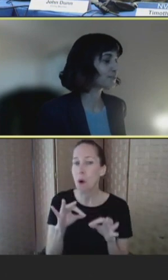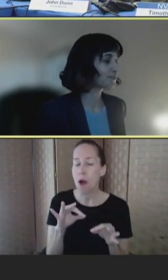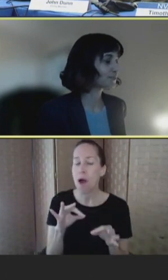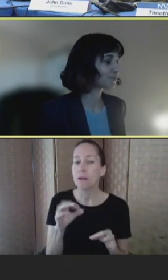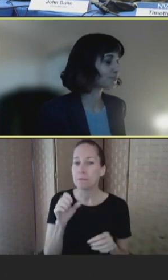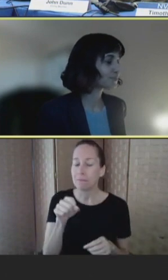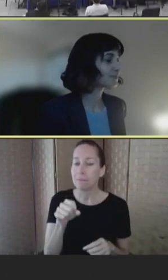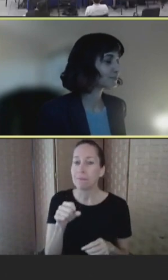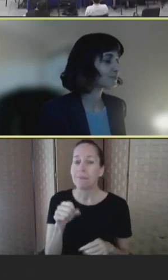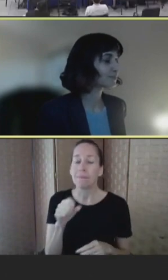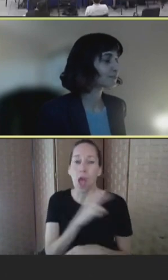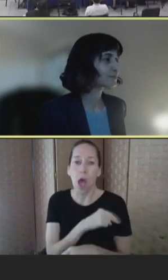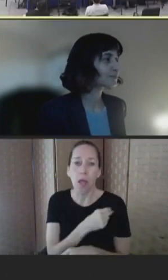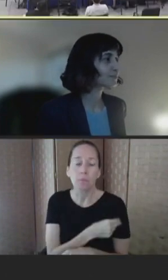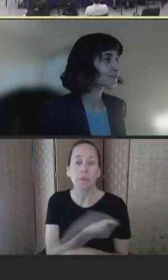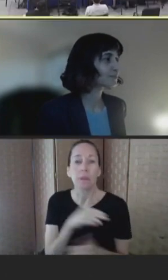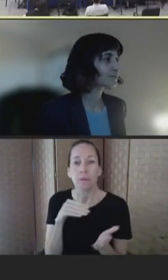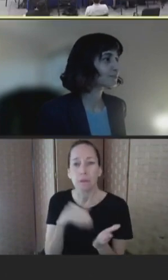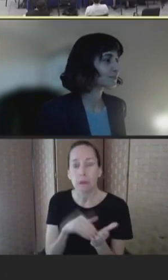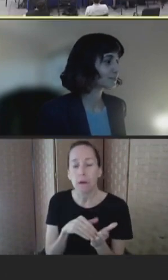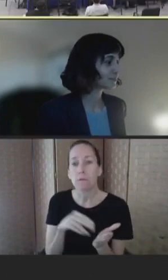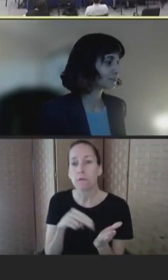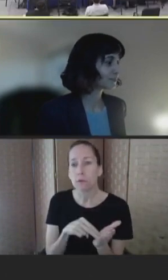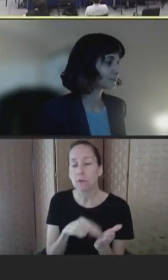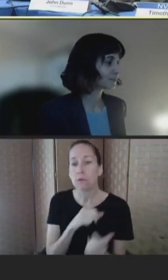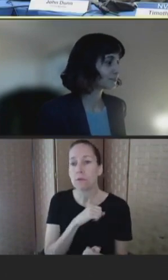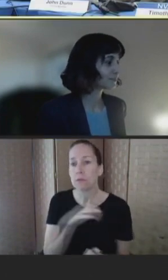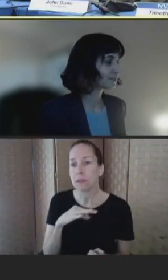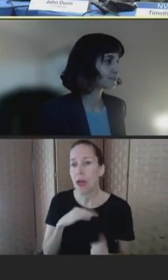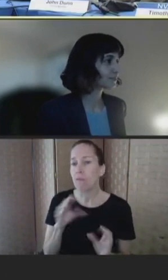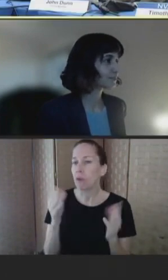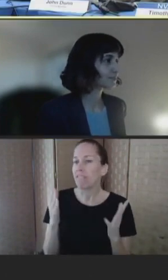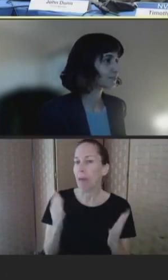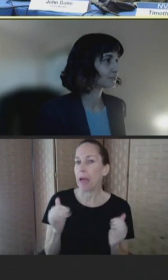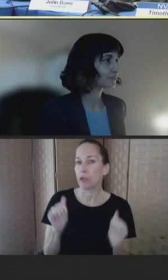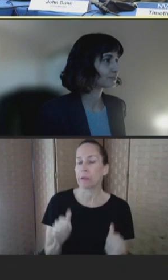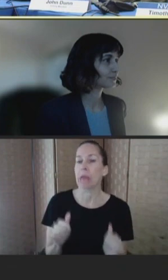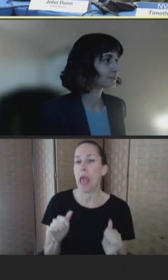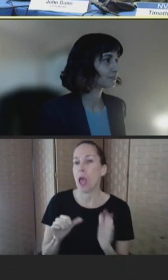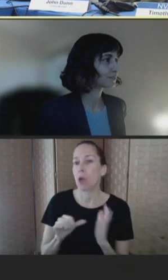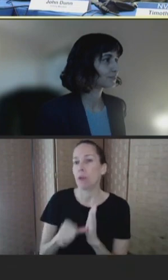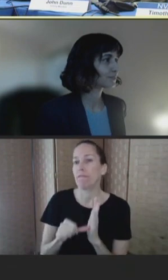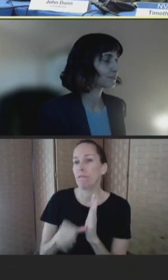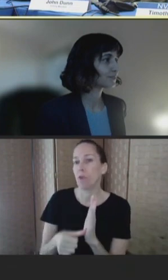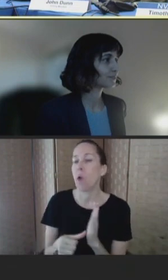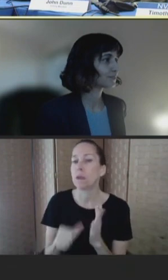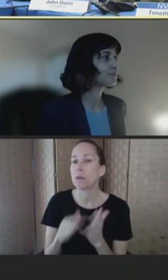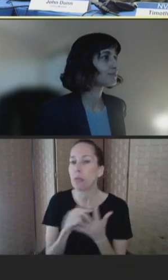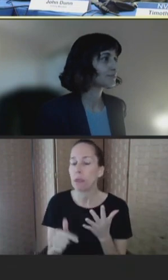John Dunn: Thank you very much. This -- overall, this was the right content at just